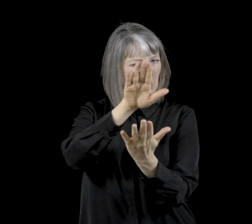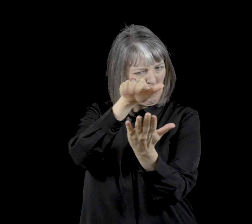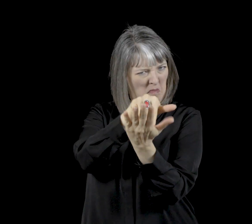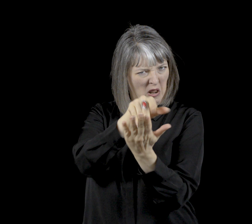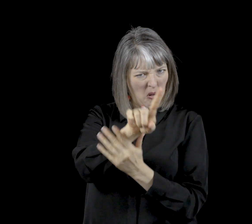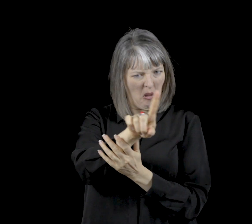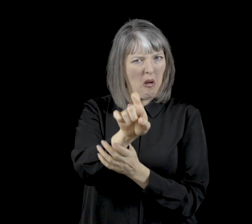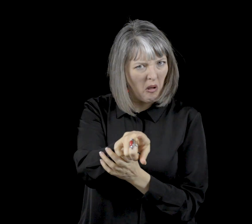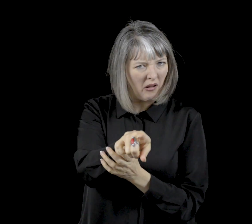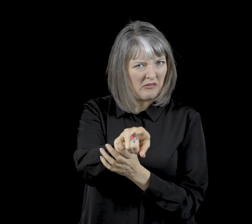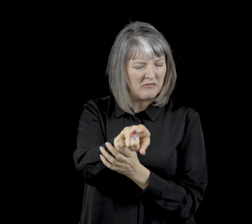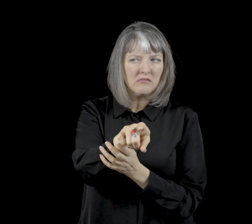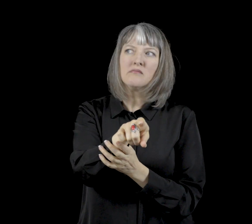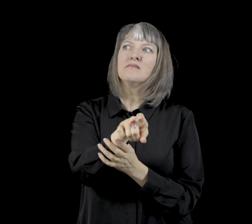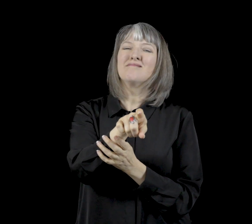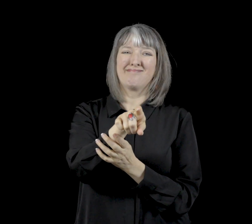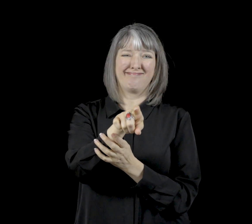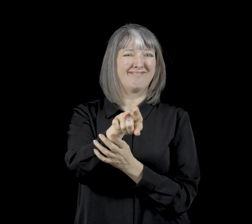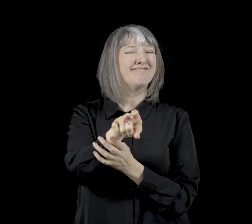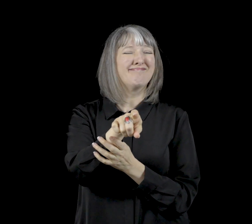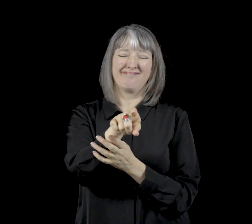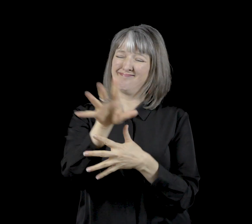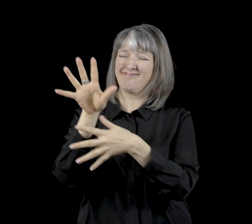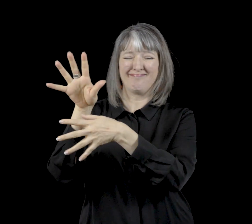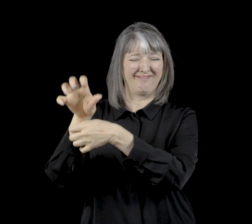It is fairly common for a question right smack in the middle of a sentence.